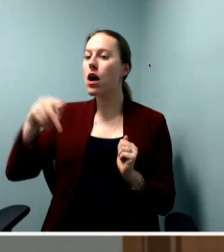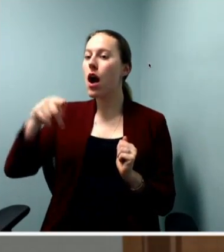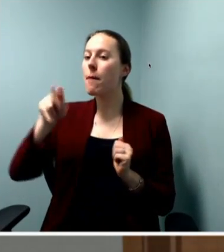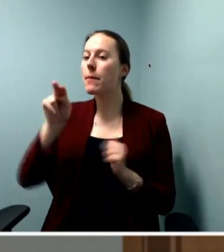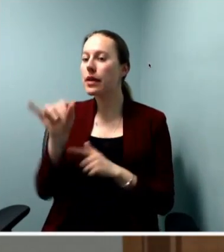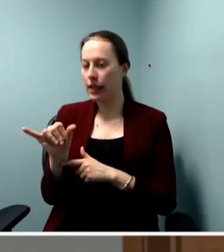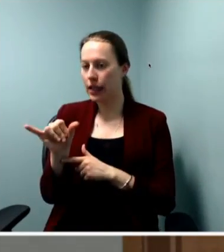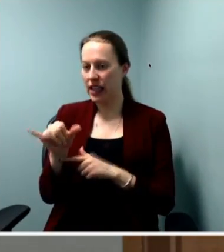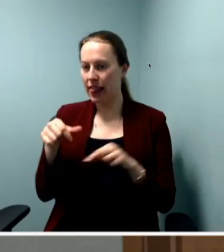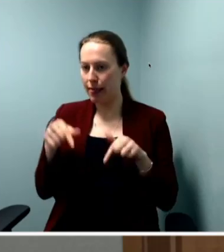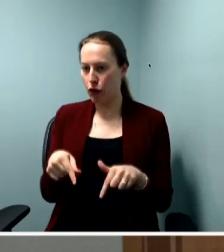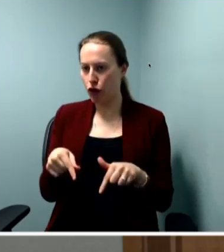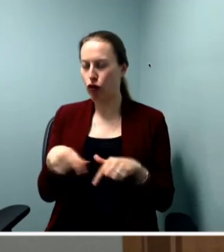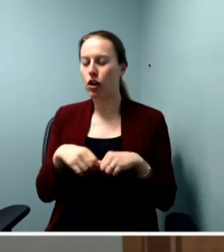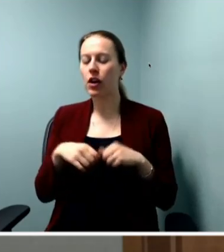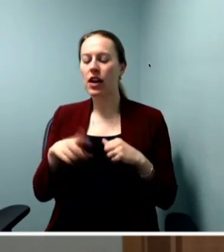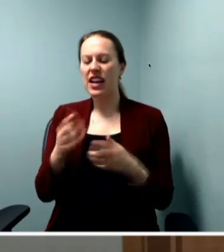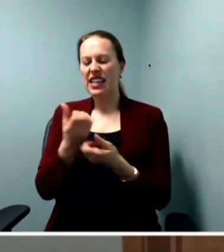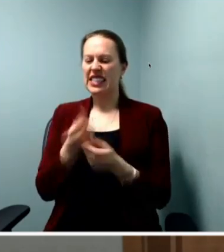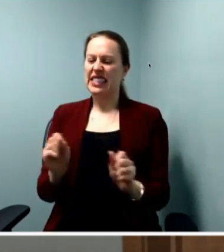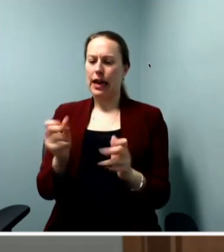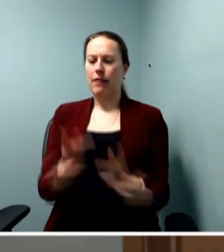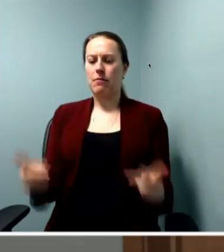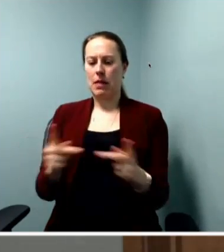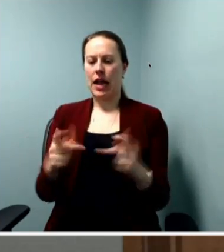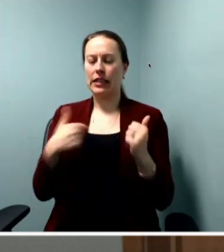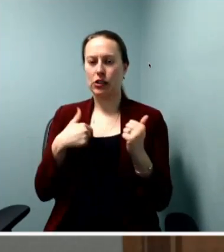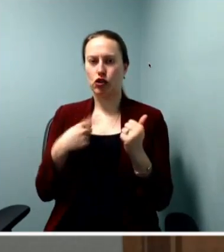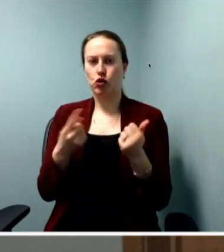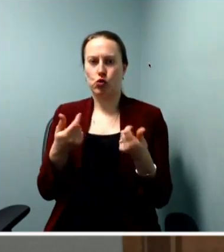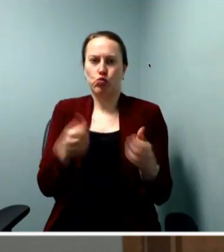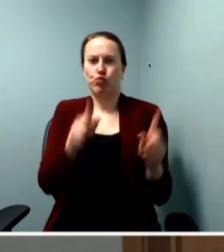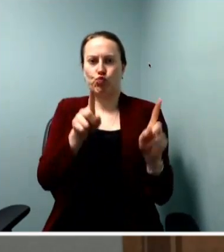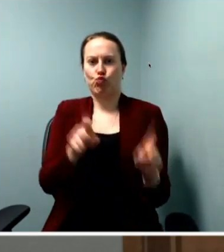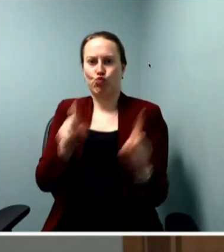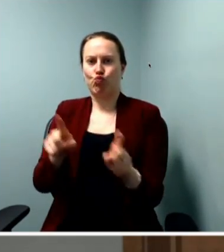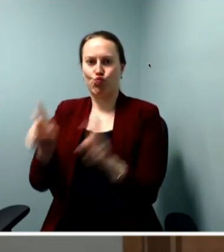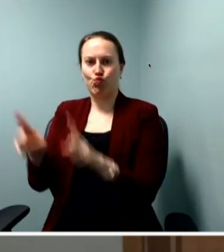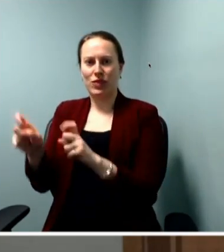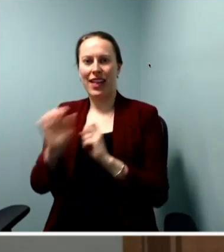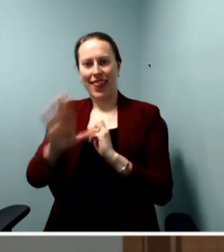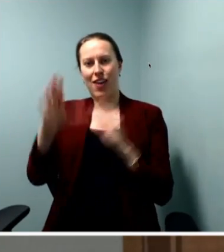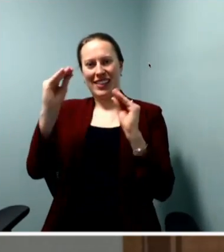by which to really try out all of their teaching methods and make adjustments.